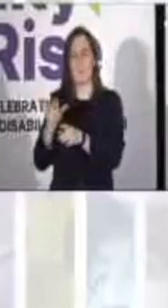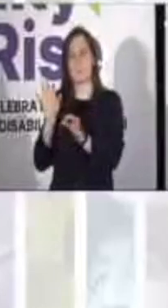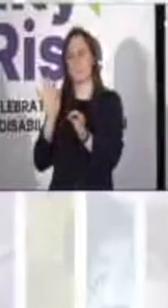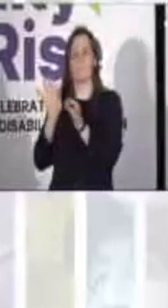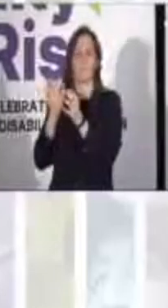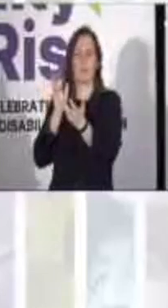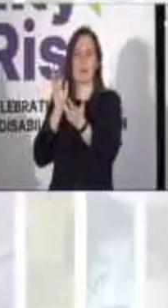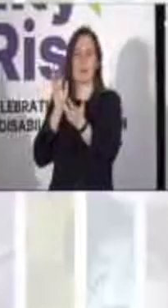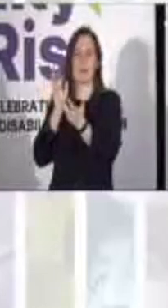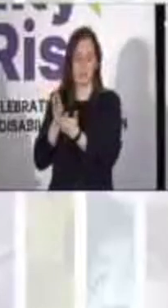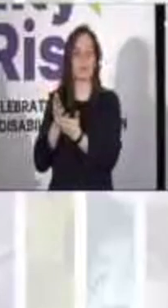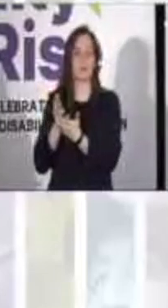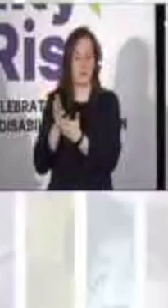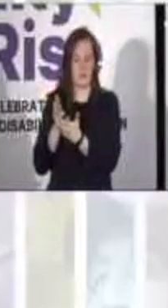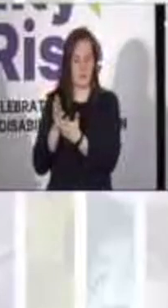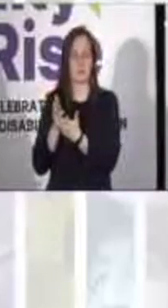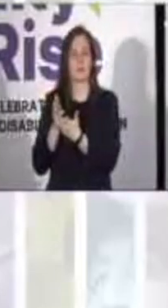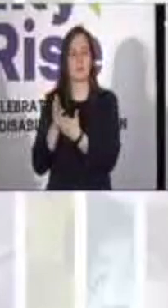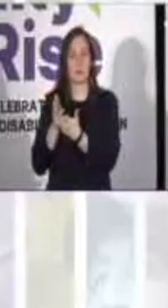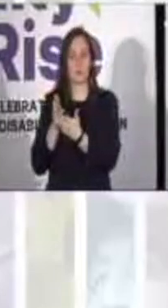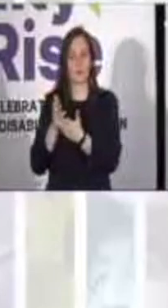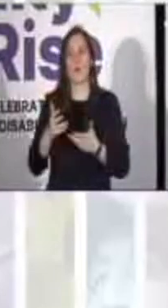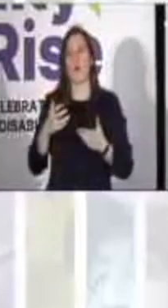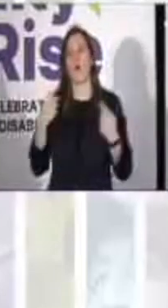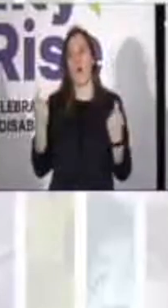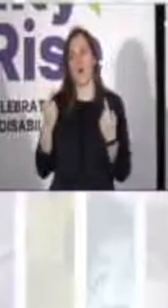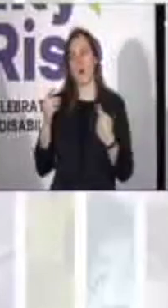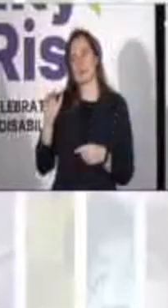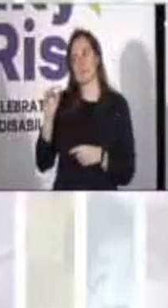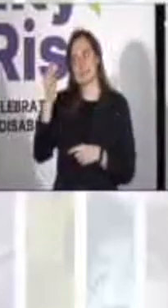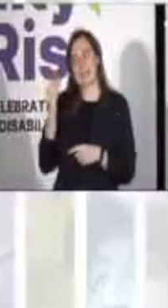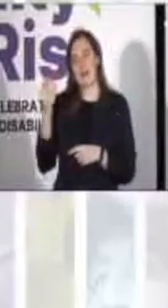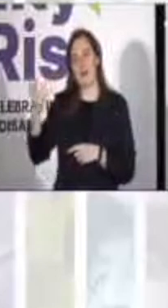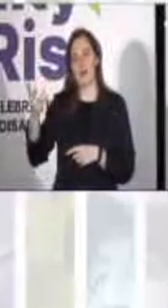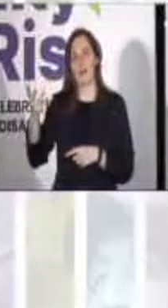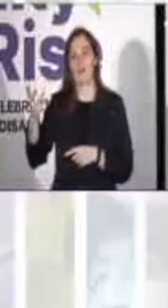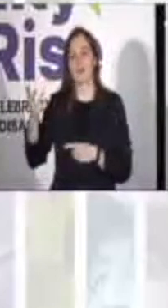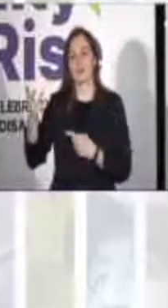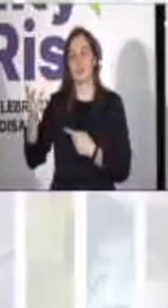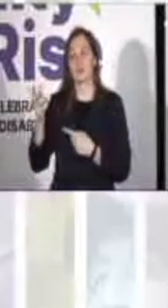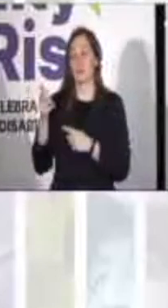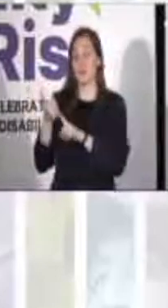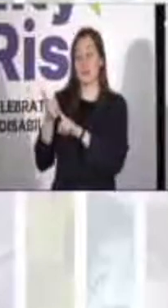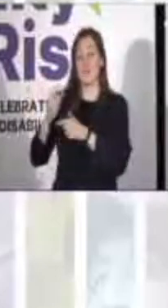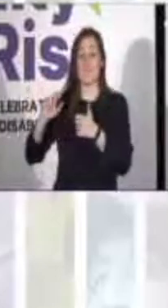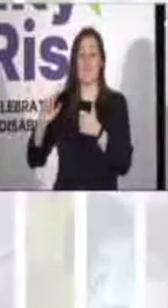I ALWAYS TOLD HER INTO THIS DAY SHE'S THE FIRST PERSON I EVER HANDED SOMETHING TO AND FELT IT CAME BACK BETTER